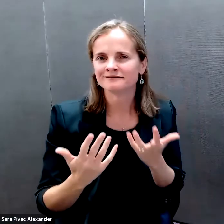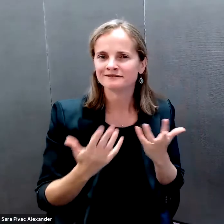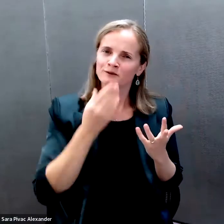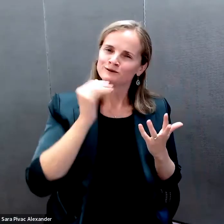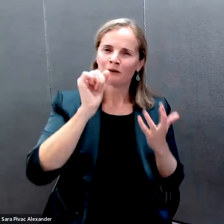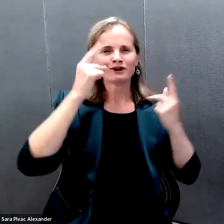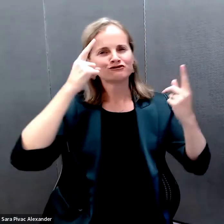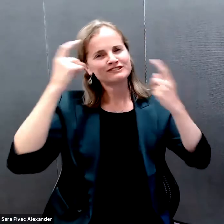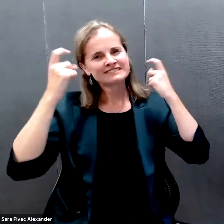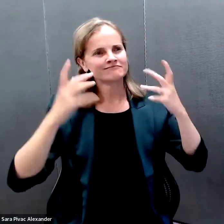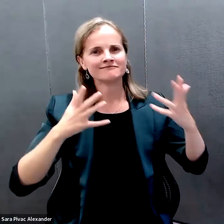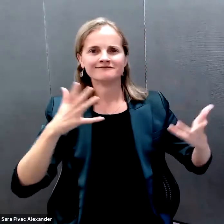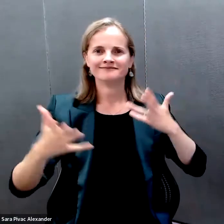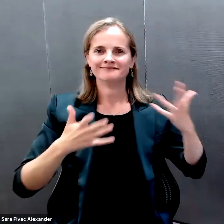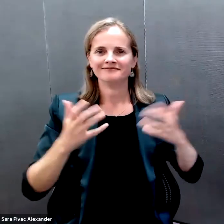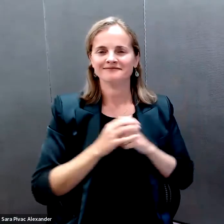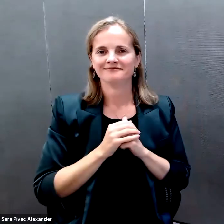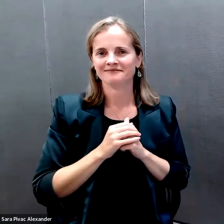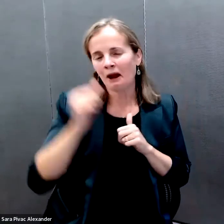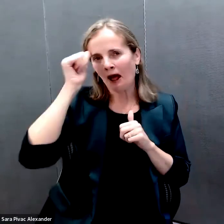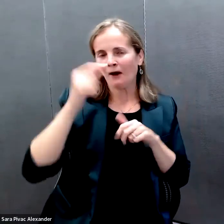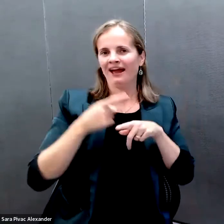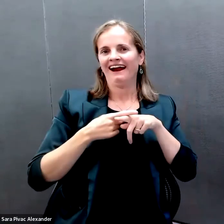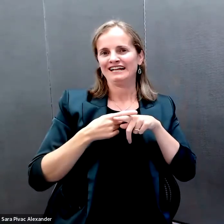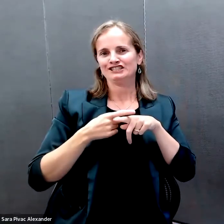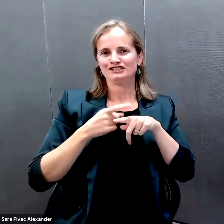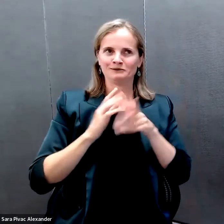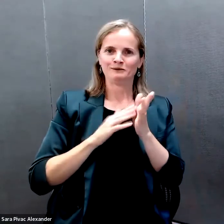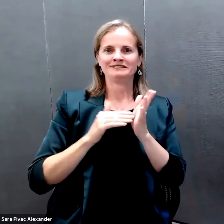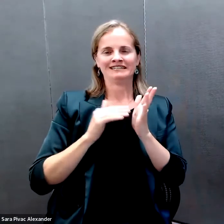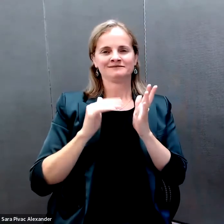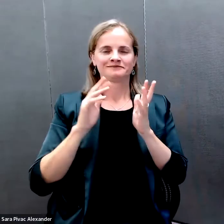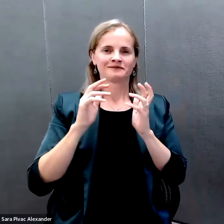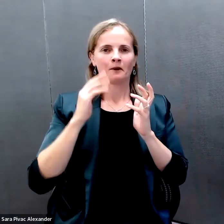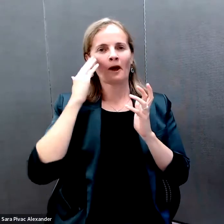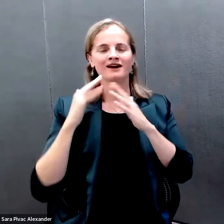try and be creative that adds some meaning for deaf people